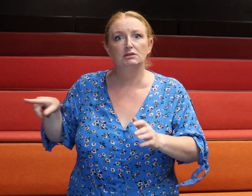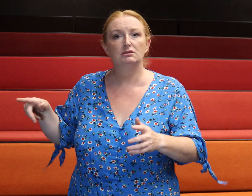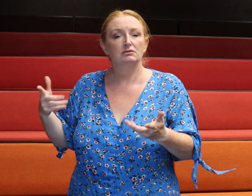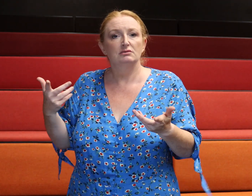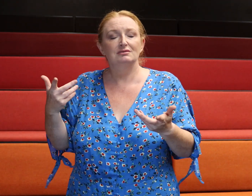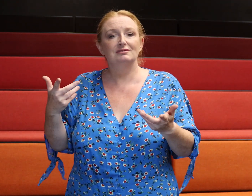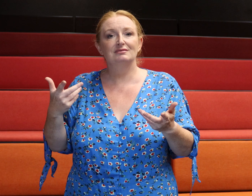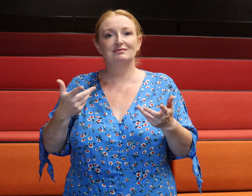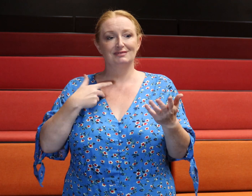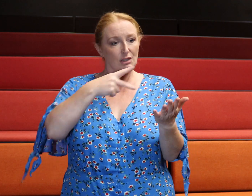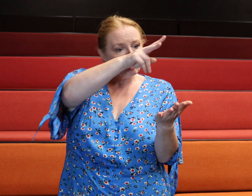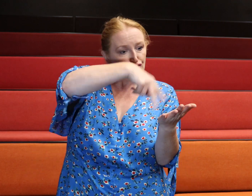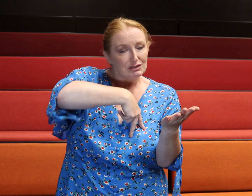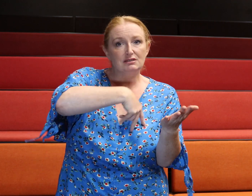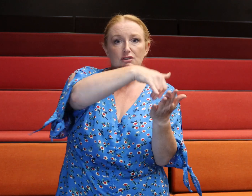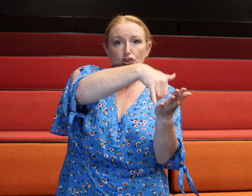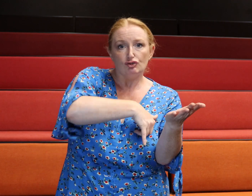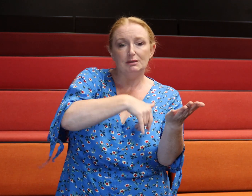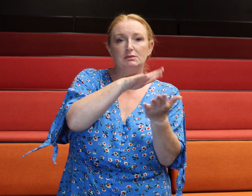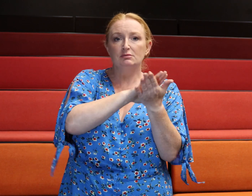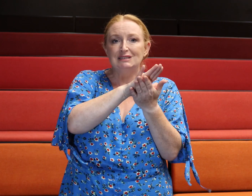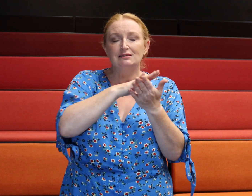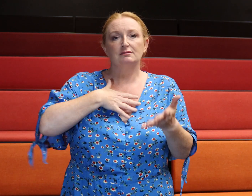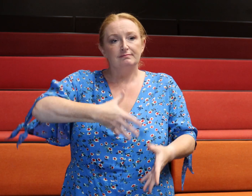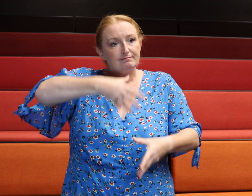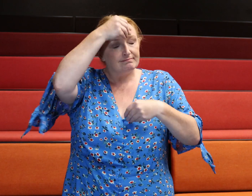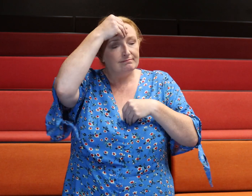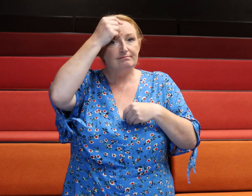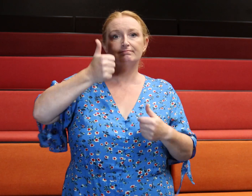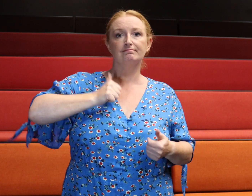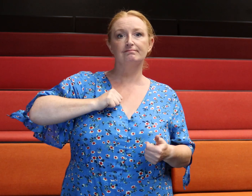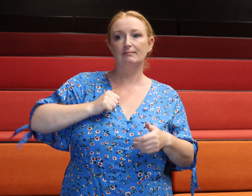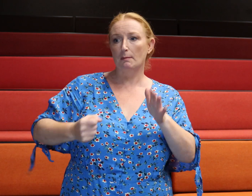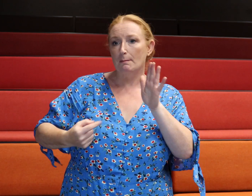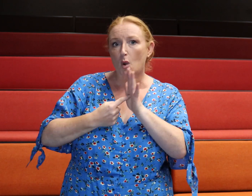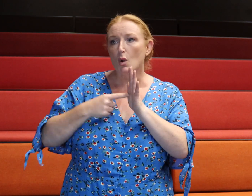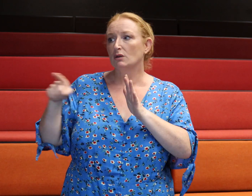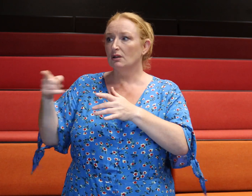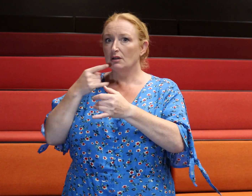Without reading the script first, you can't anticipate which lines are very important